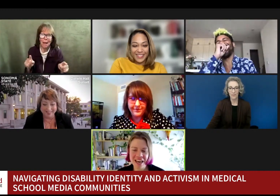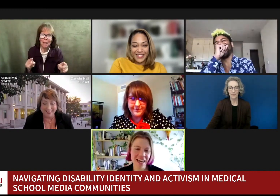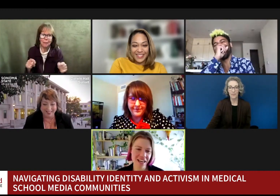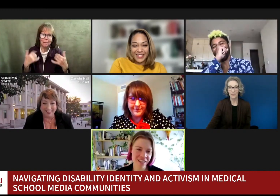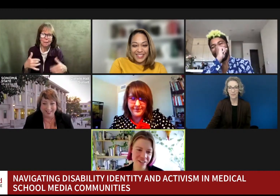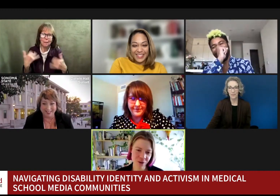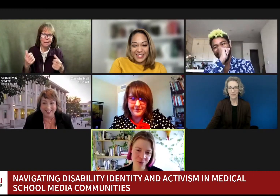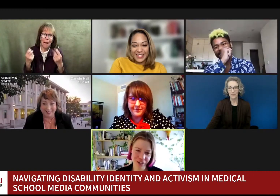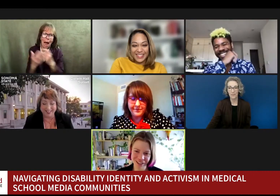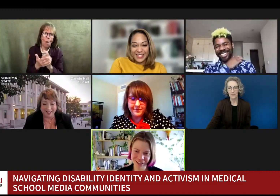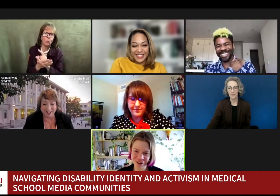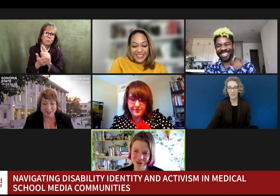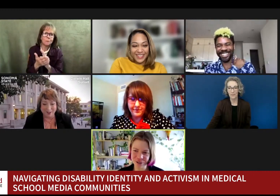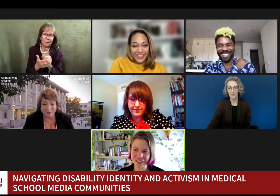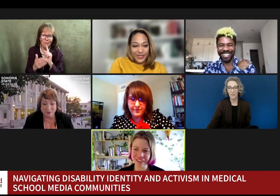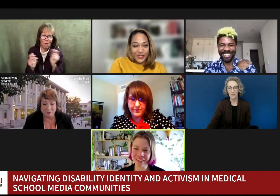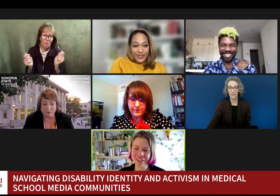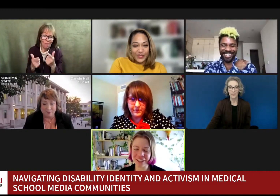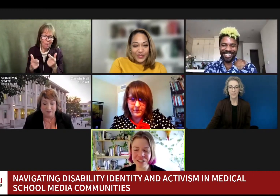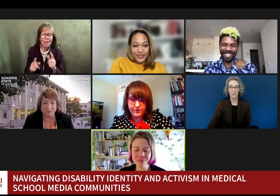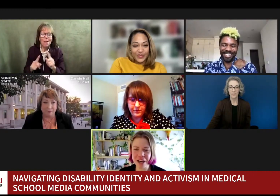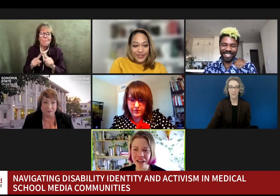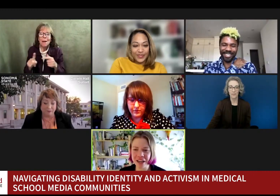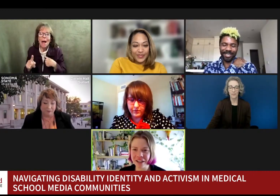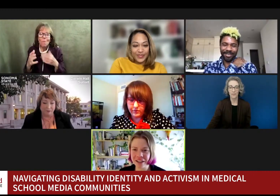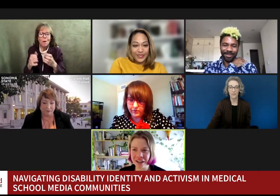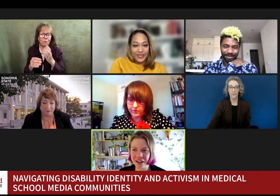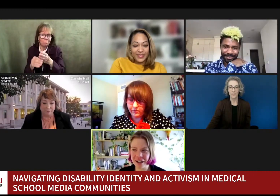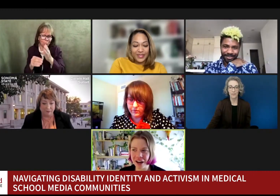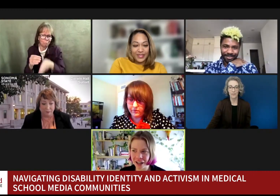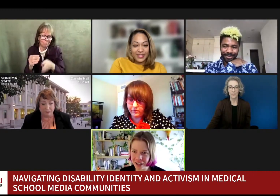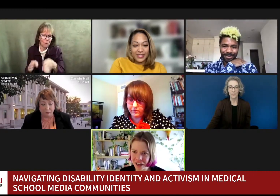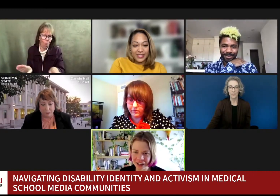And so I want to close just by highlighting and